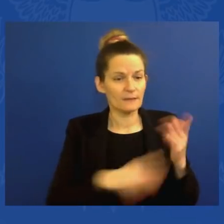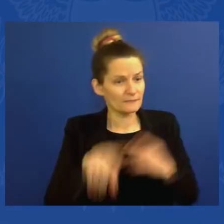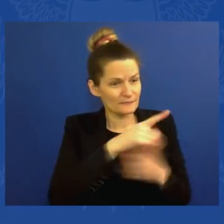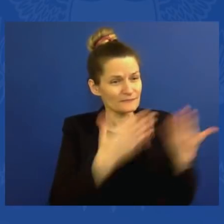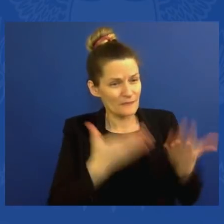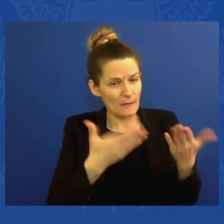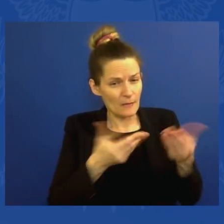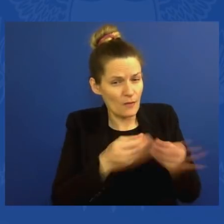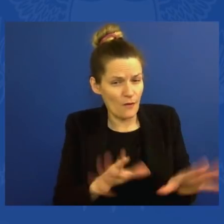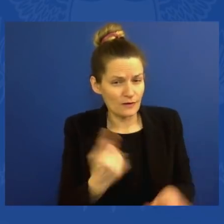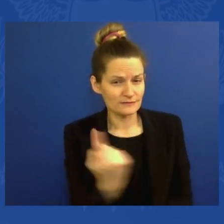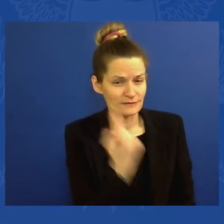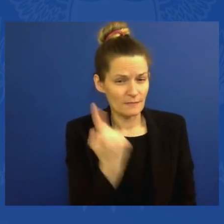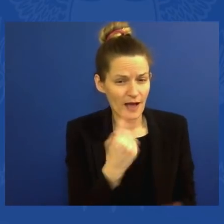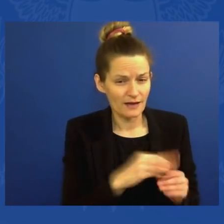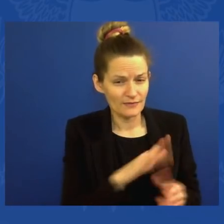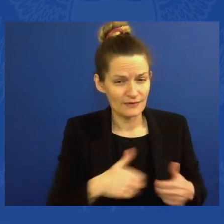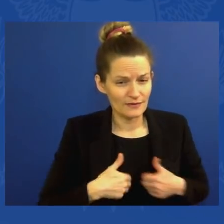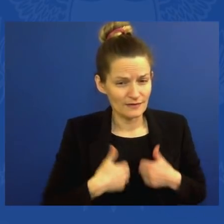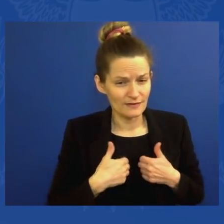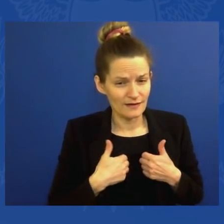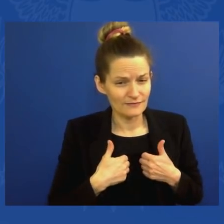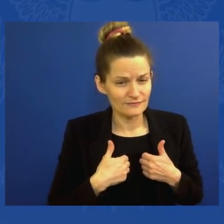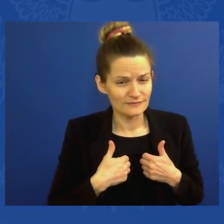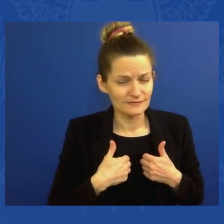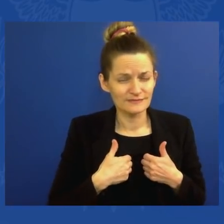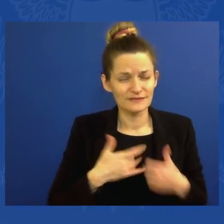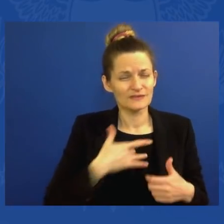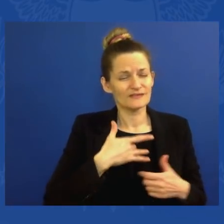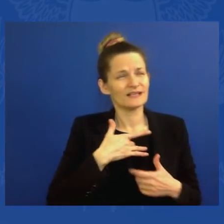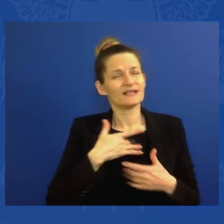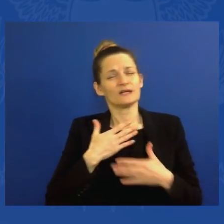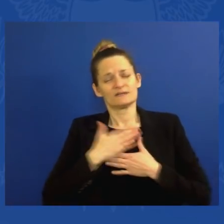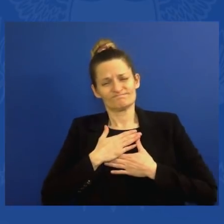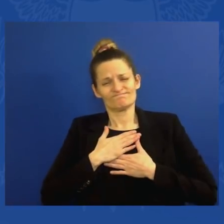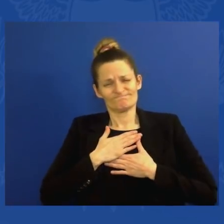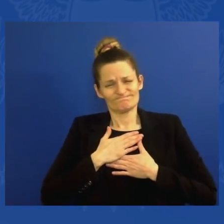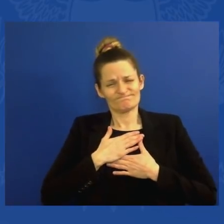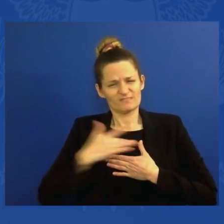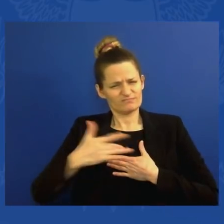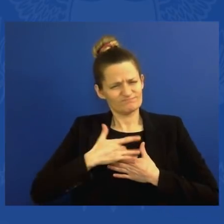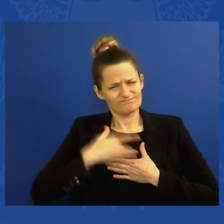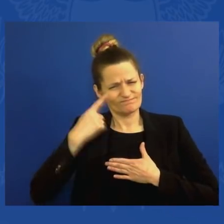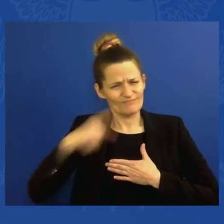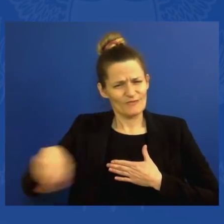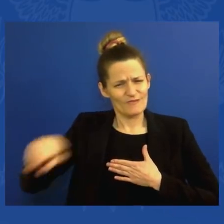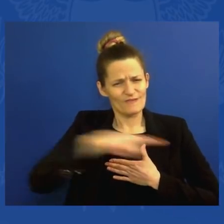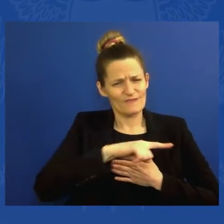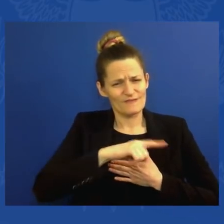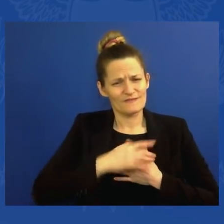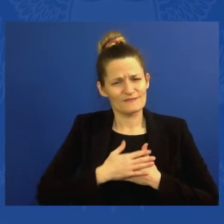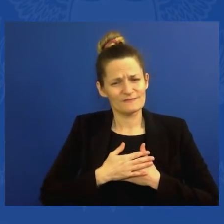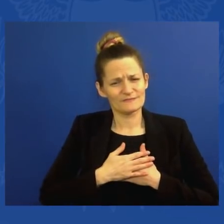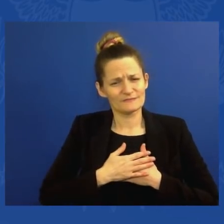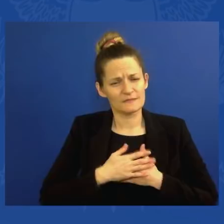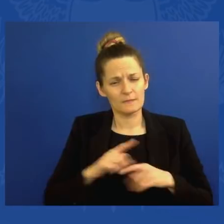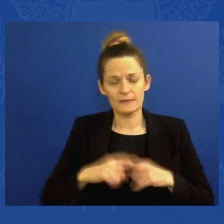Well, it's been punishing, but we're coming back. And so many families are still struggling, though, to make ends meet because of inflation.